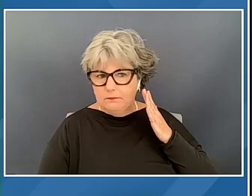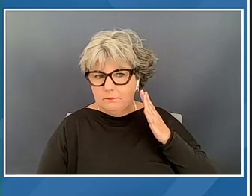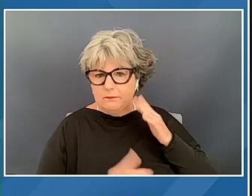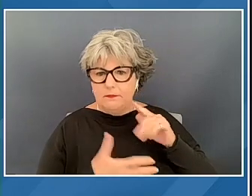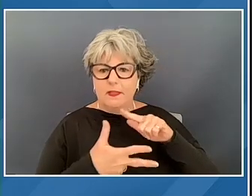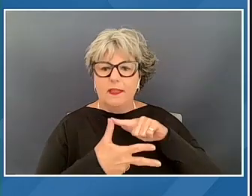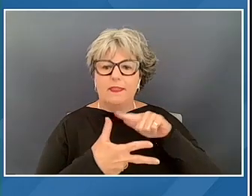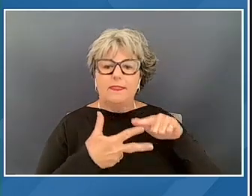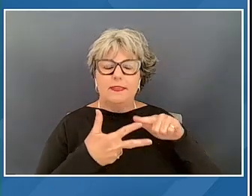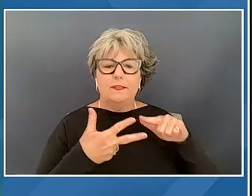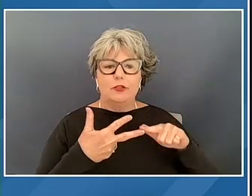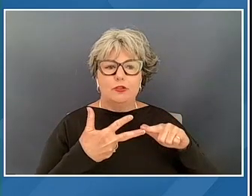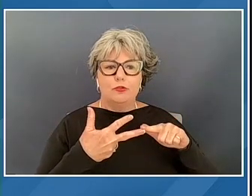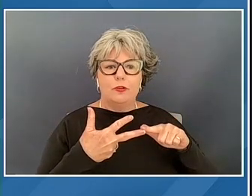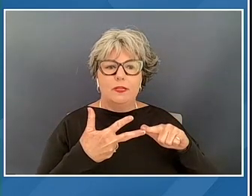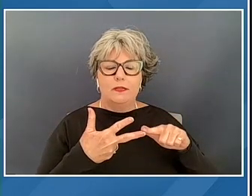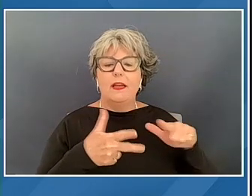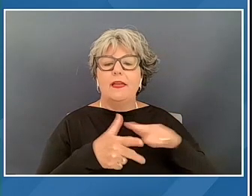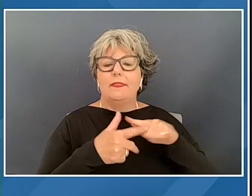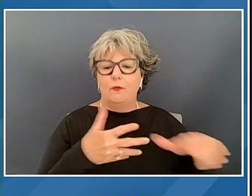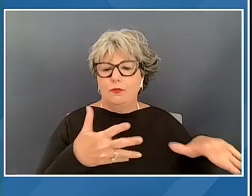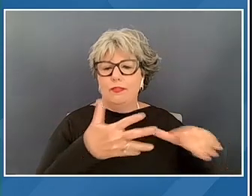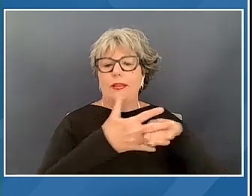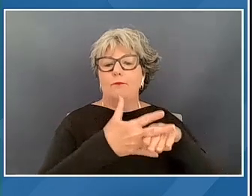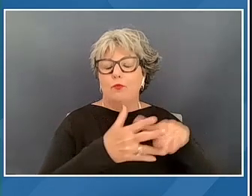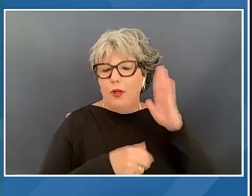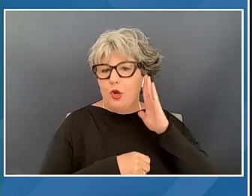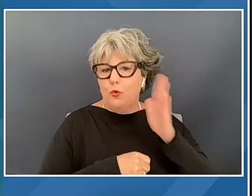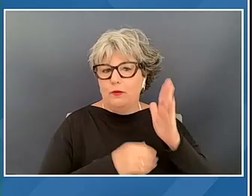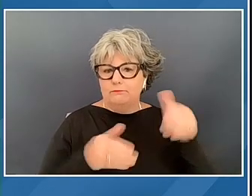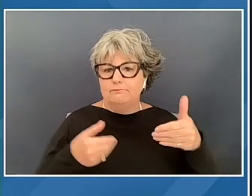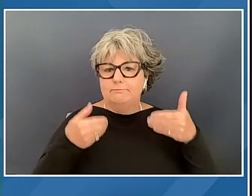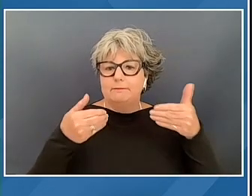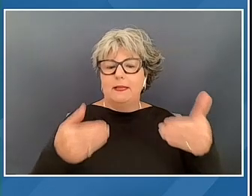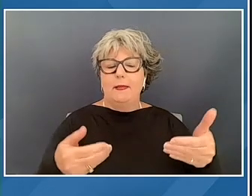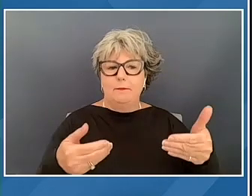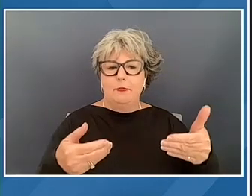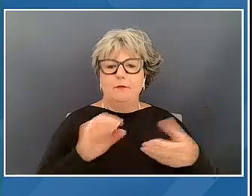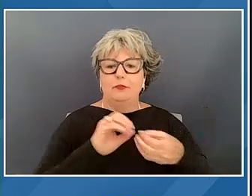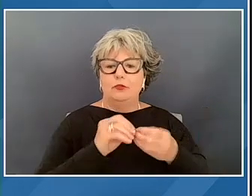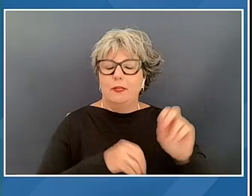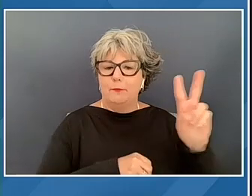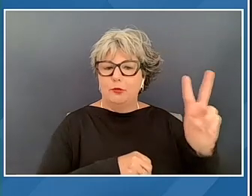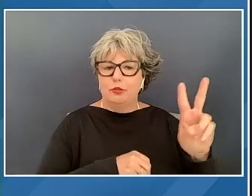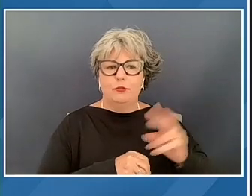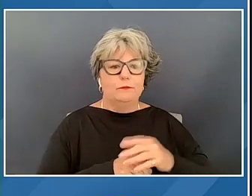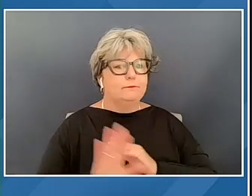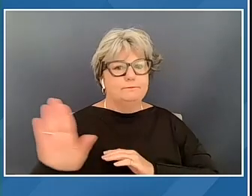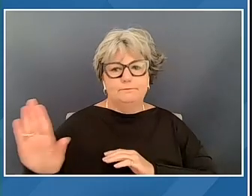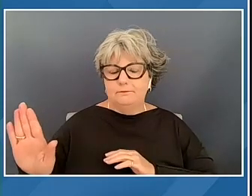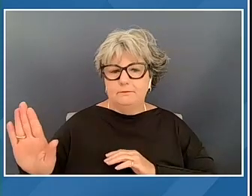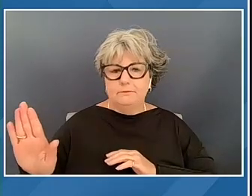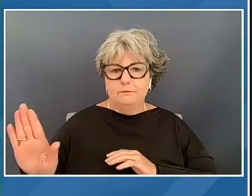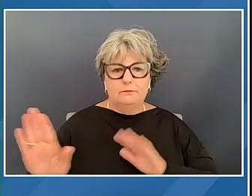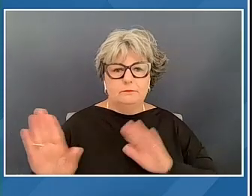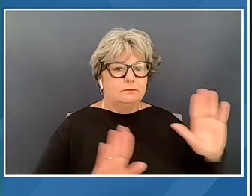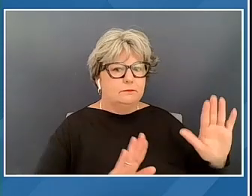and then take a break and move to question two, if that's alright. Actually, there was a question in the chat from Kyra.